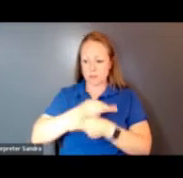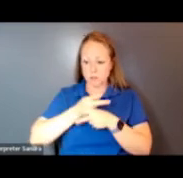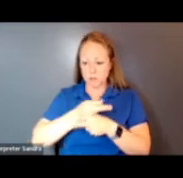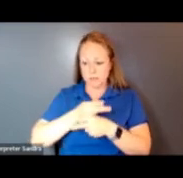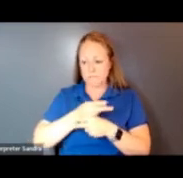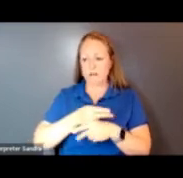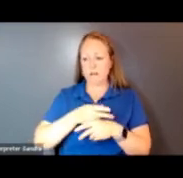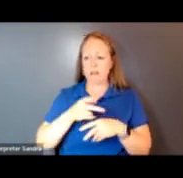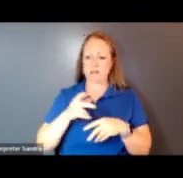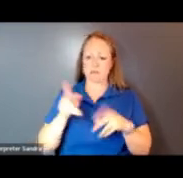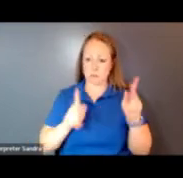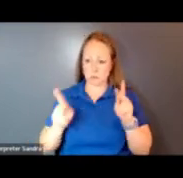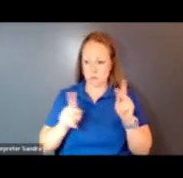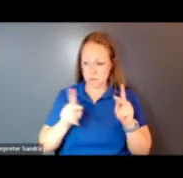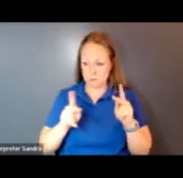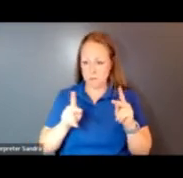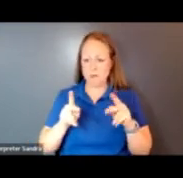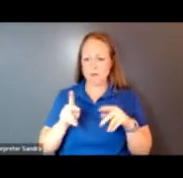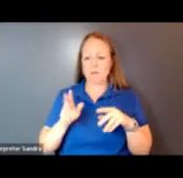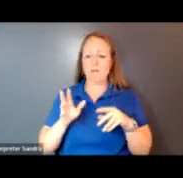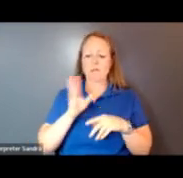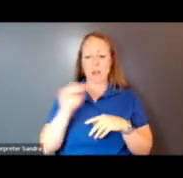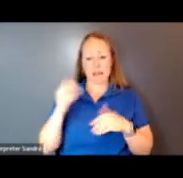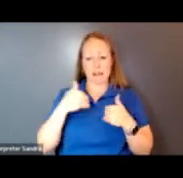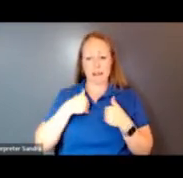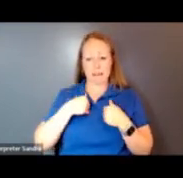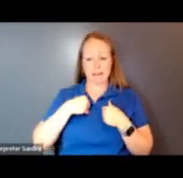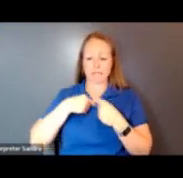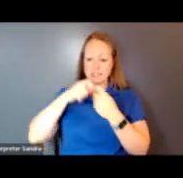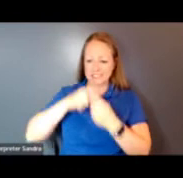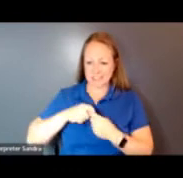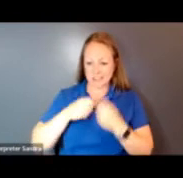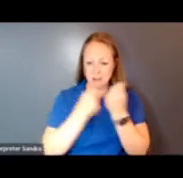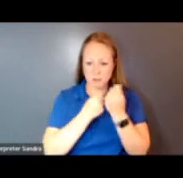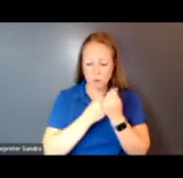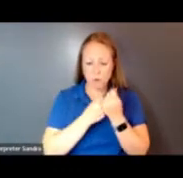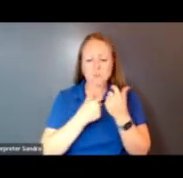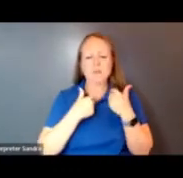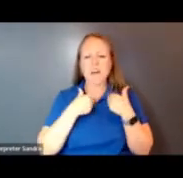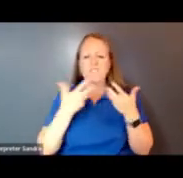have detailed supports. And I've learned to work with you my only